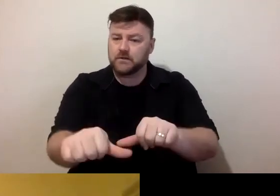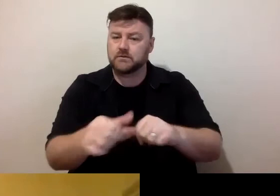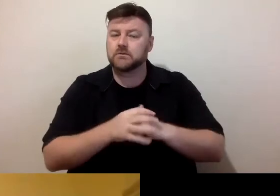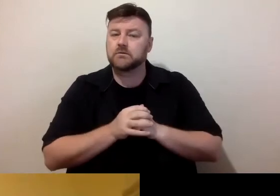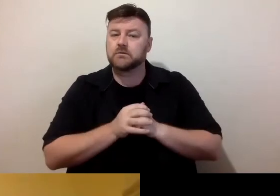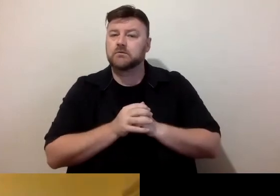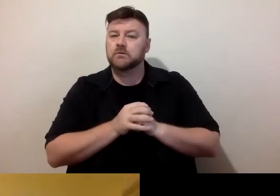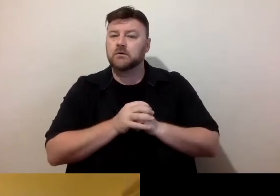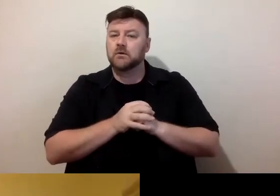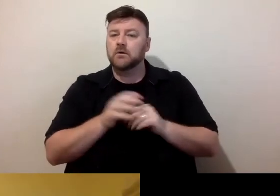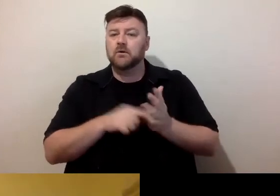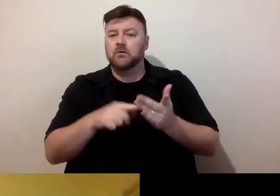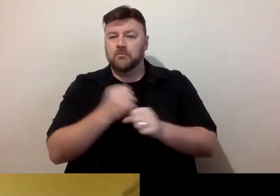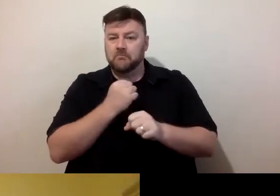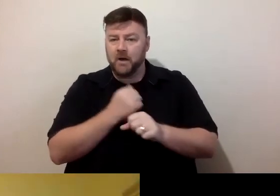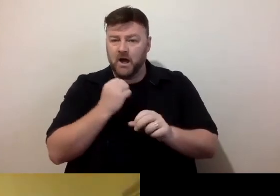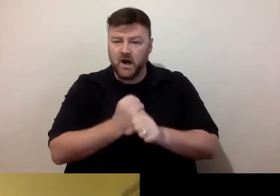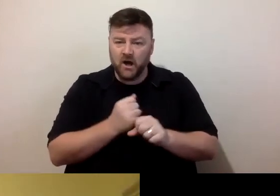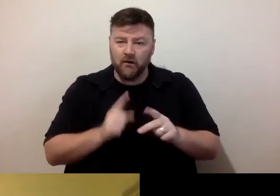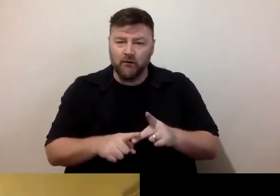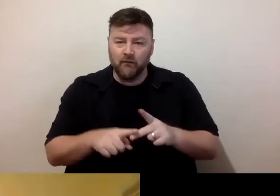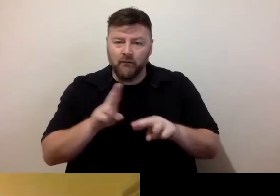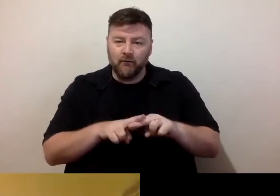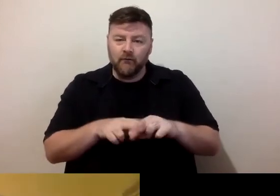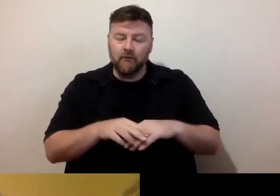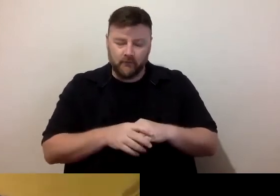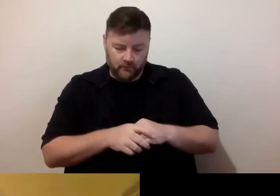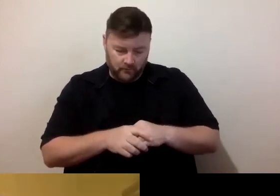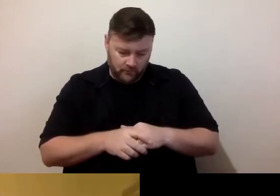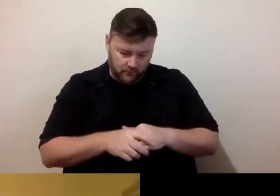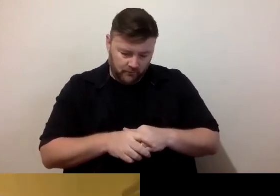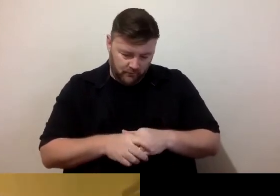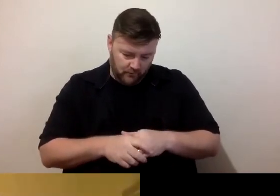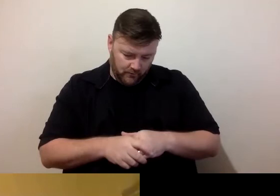Mmm. Ahh, I don't...